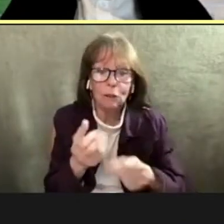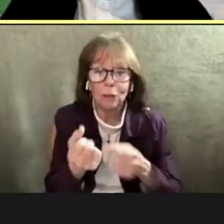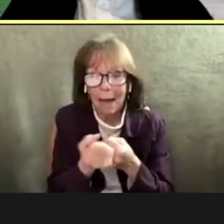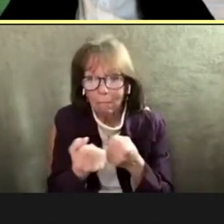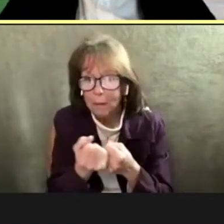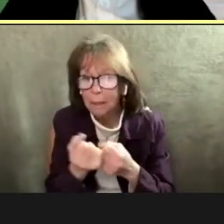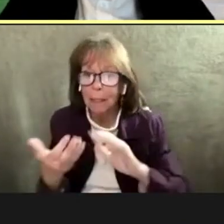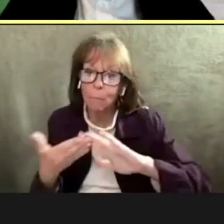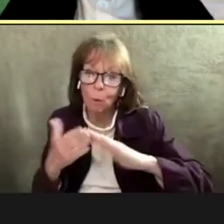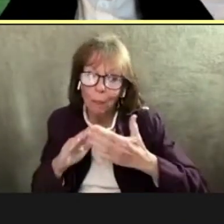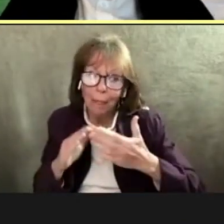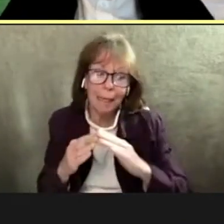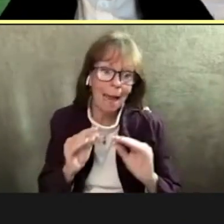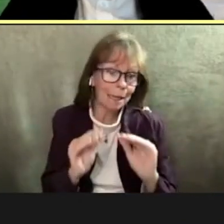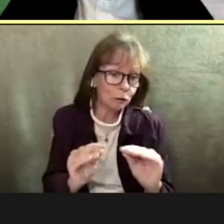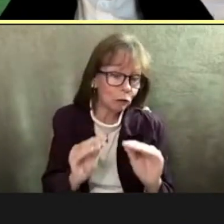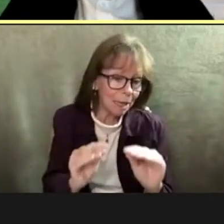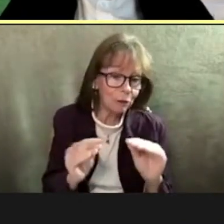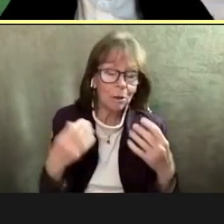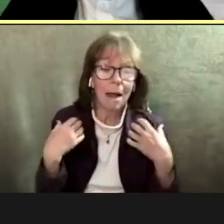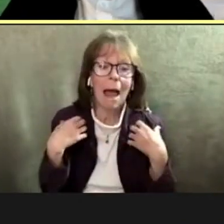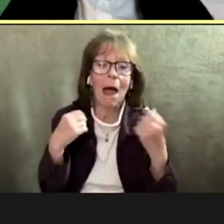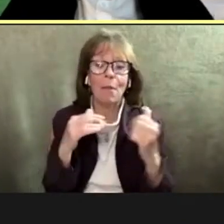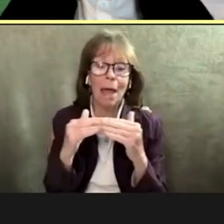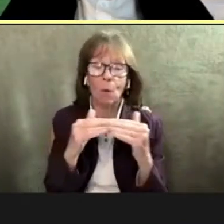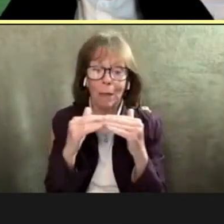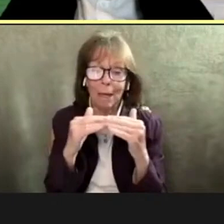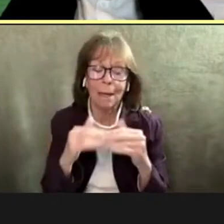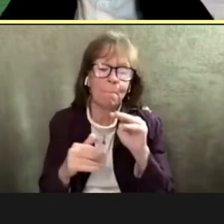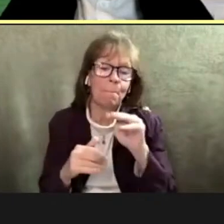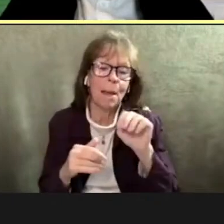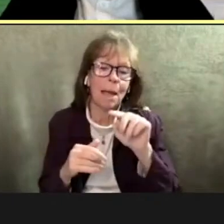community, education, health equity, and mentorship.